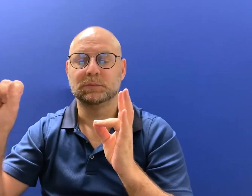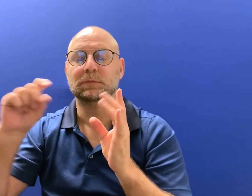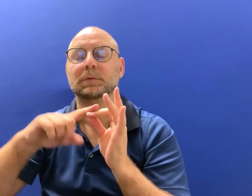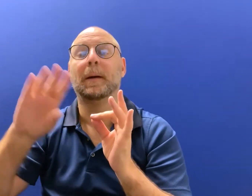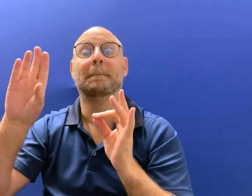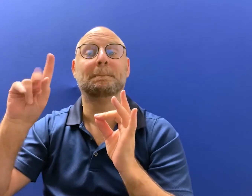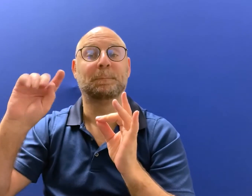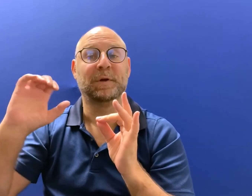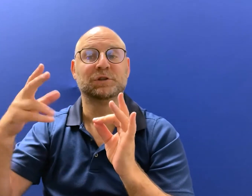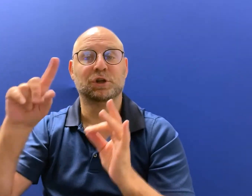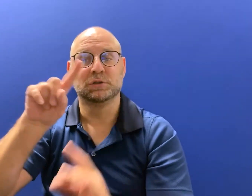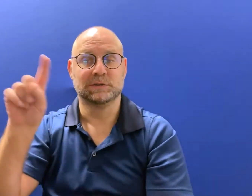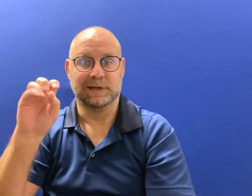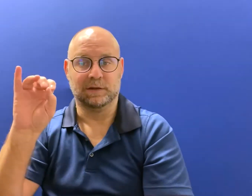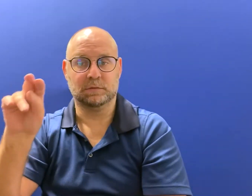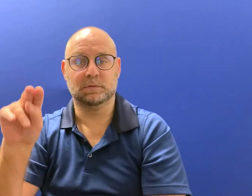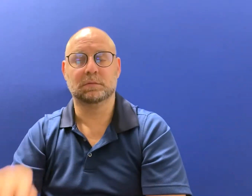and Butch Zion.